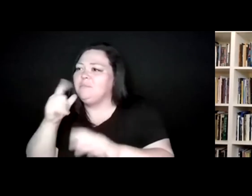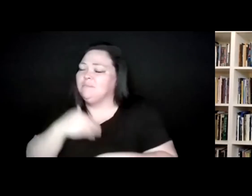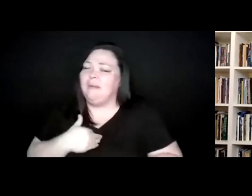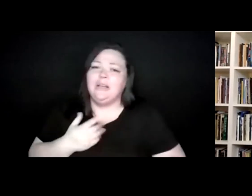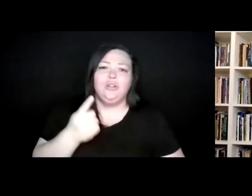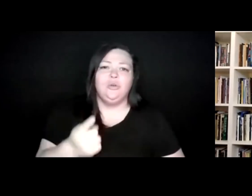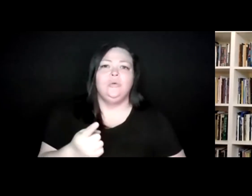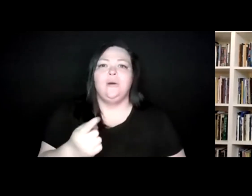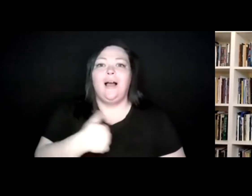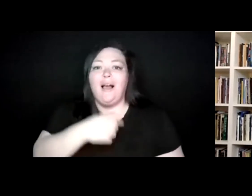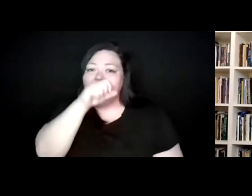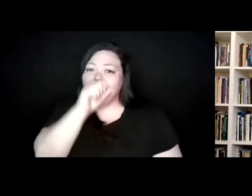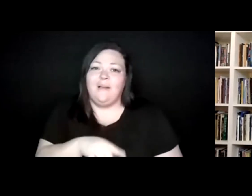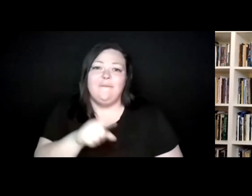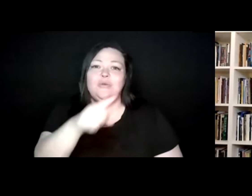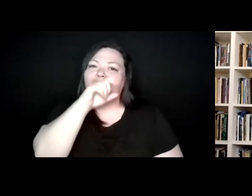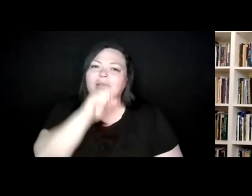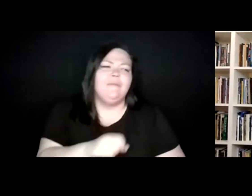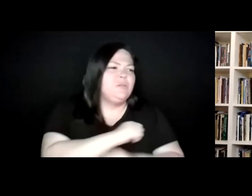I love you, I love nobody. I love you every time/